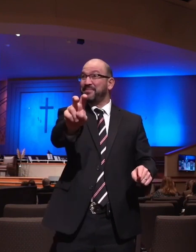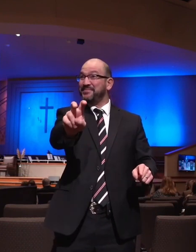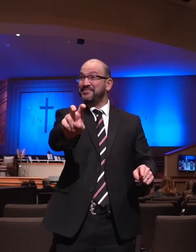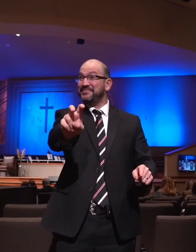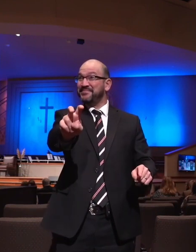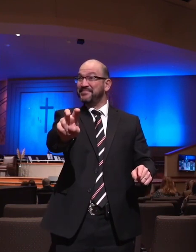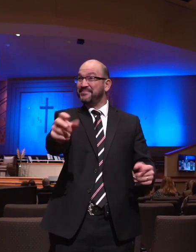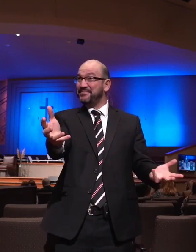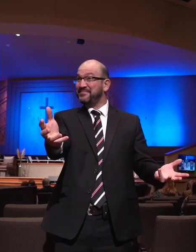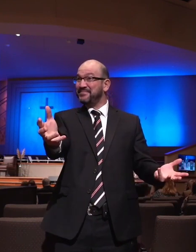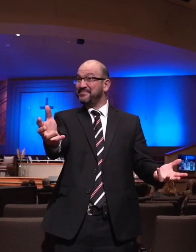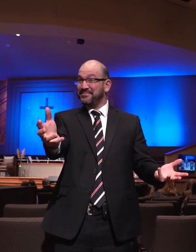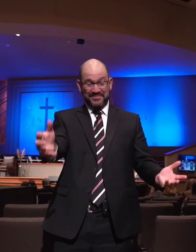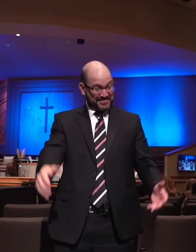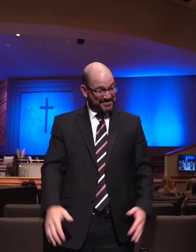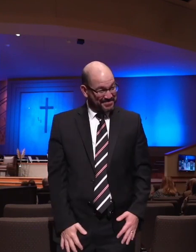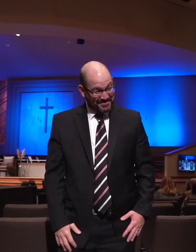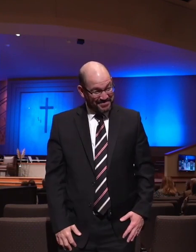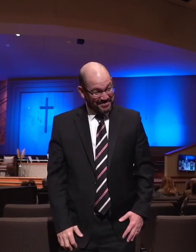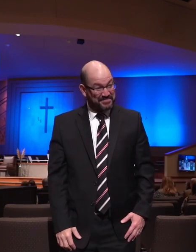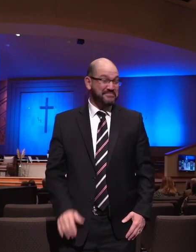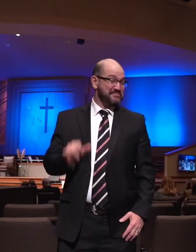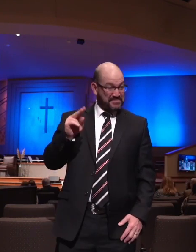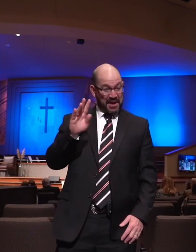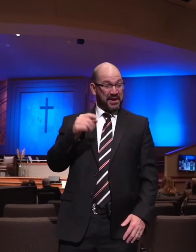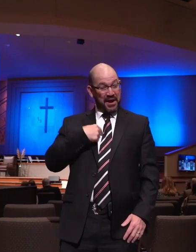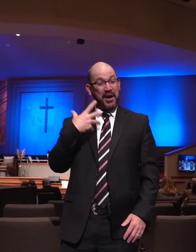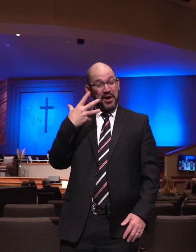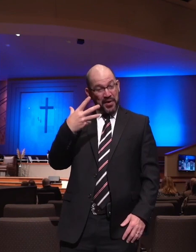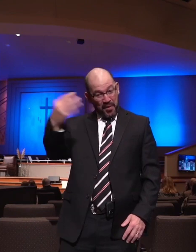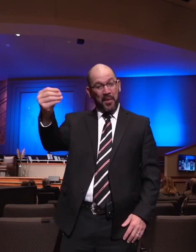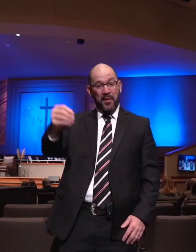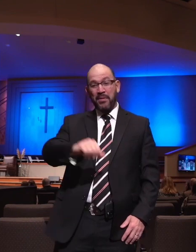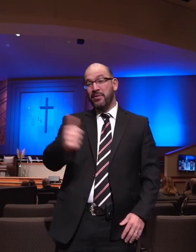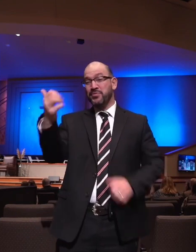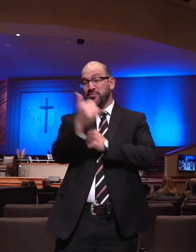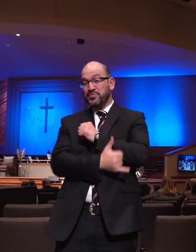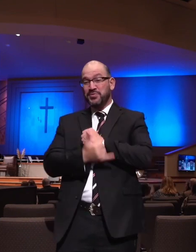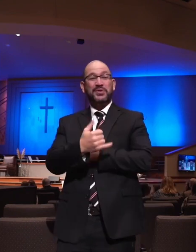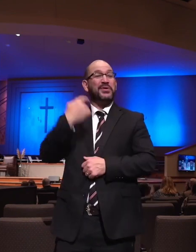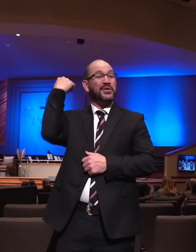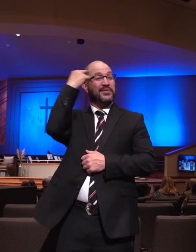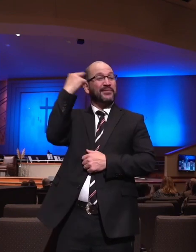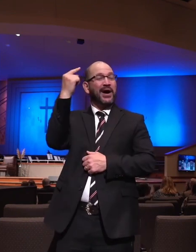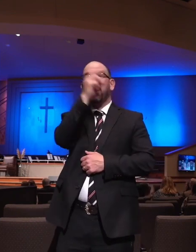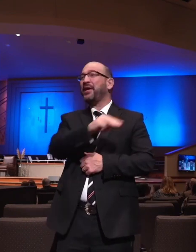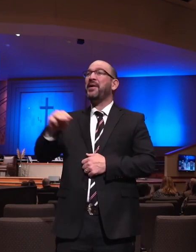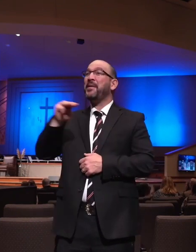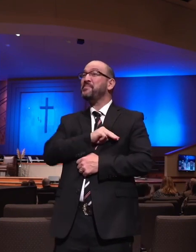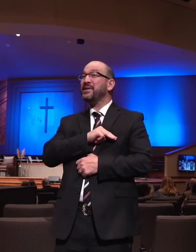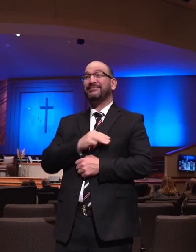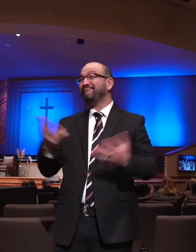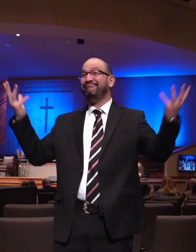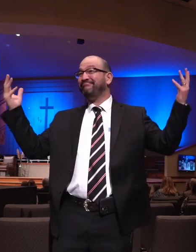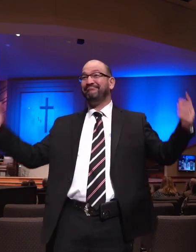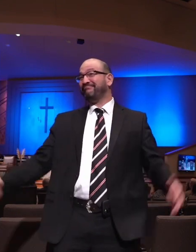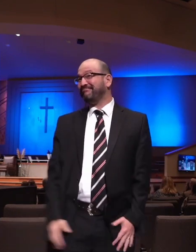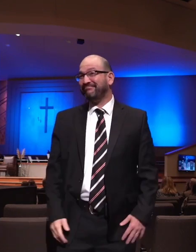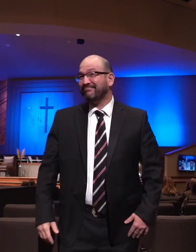deputation for it either she didn't have to raise any support it's going to be totally funded by the Syrian government